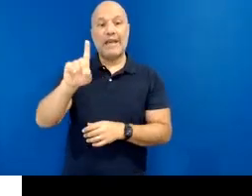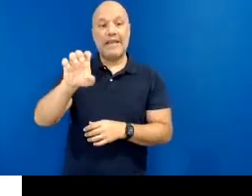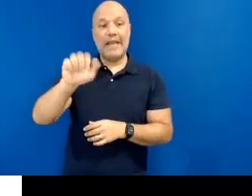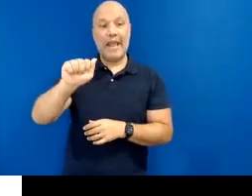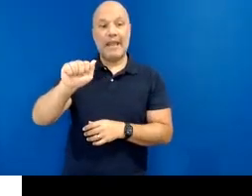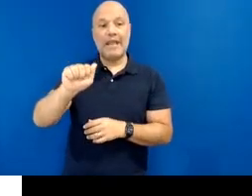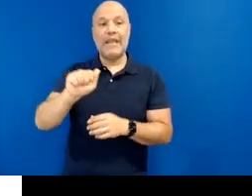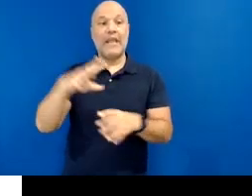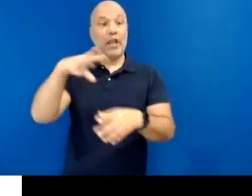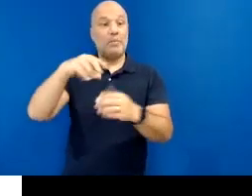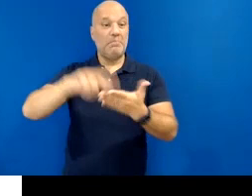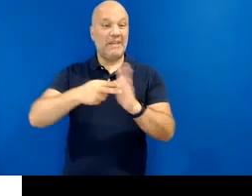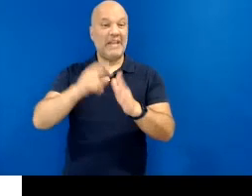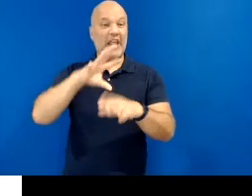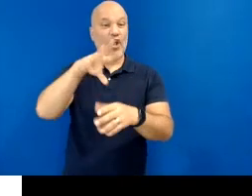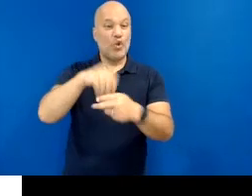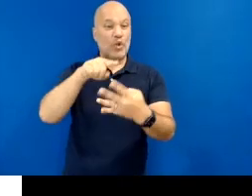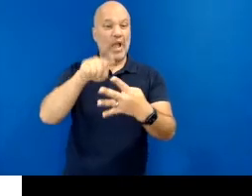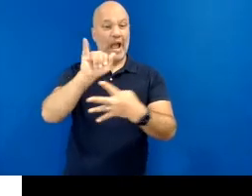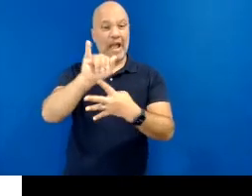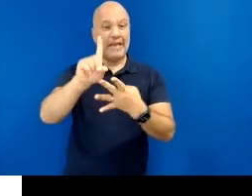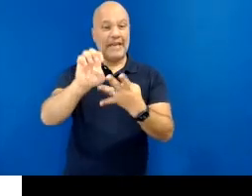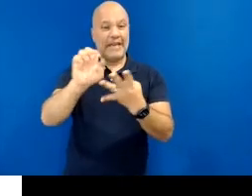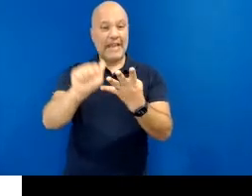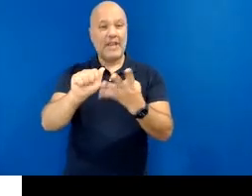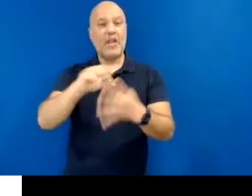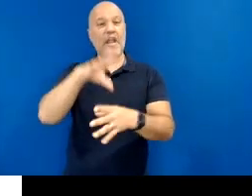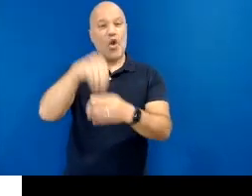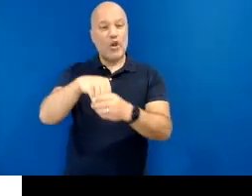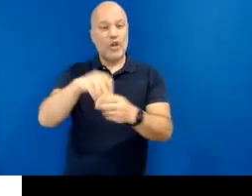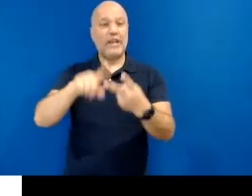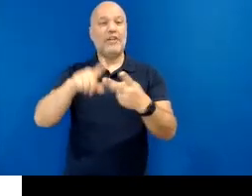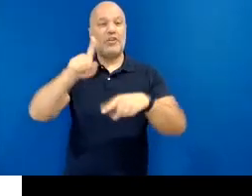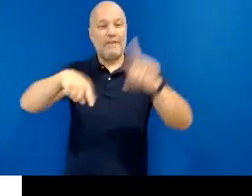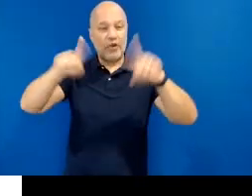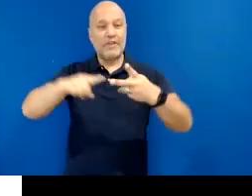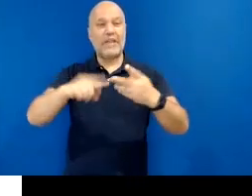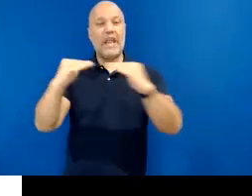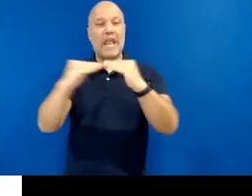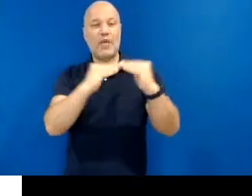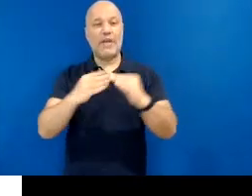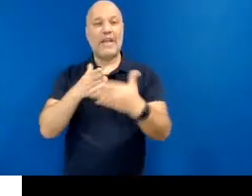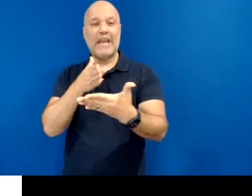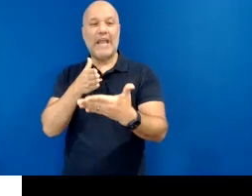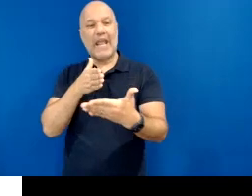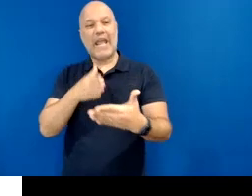equity and anti racism content in our OER. How do we find it, How do we audit it?